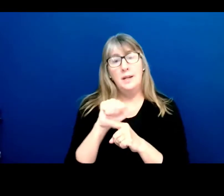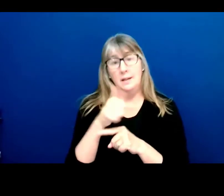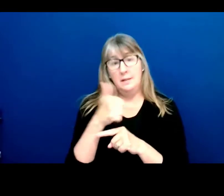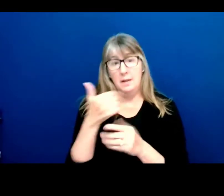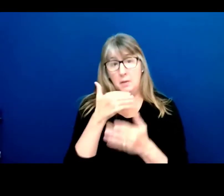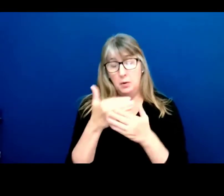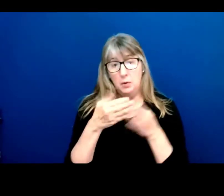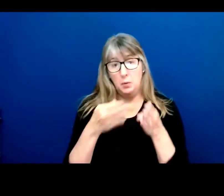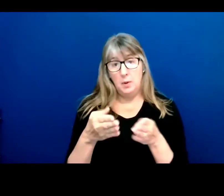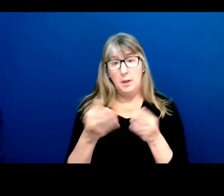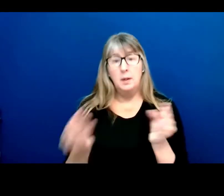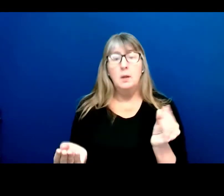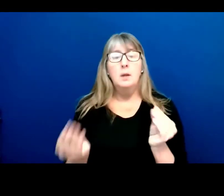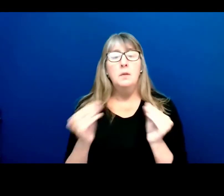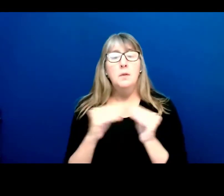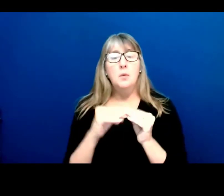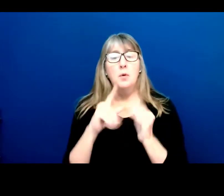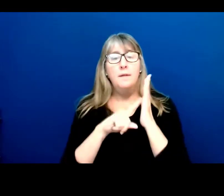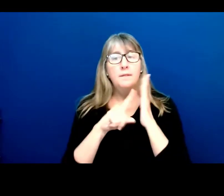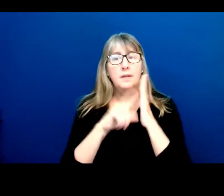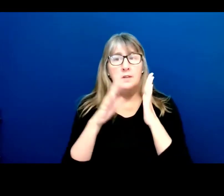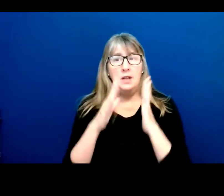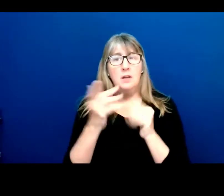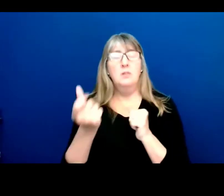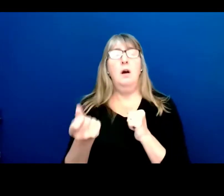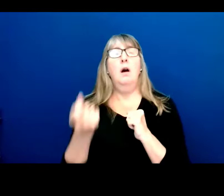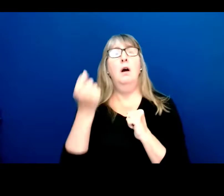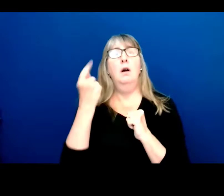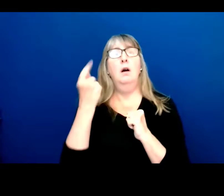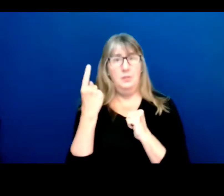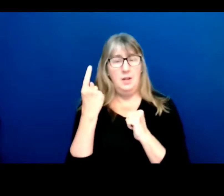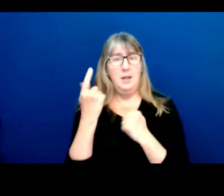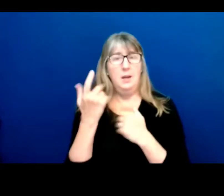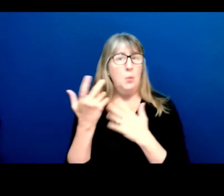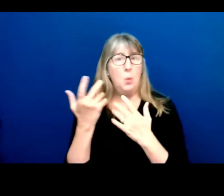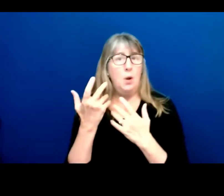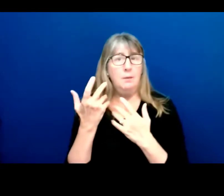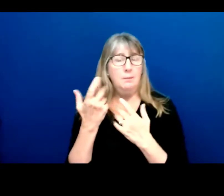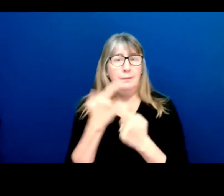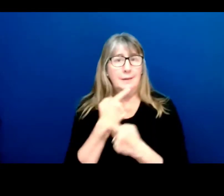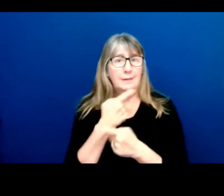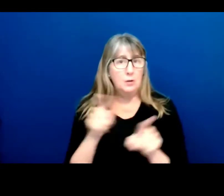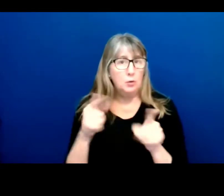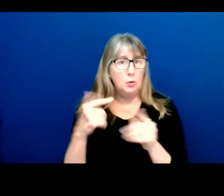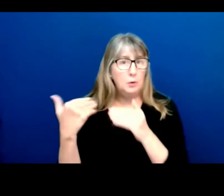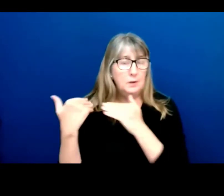The more that Investigators understand what their disclosure responsibilities are,